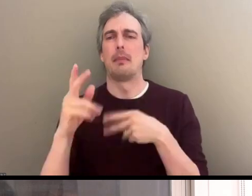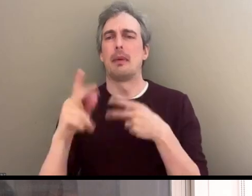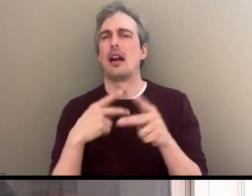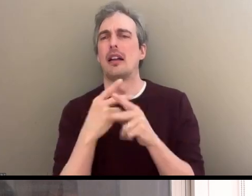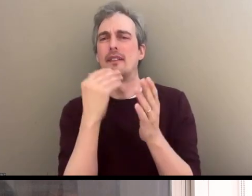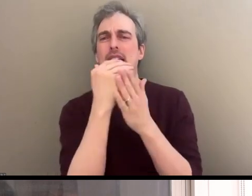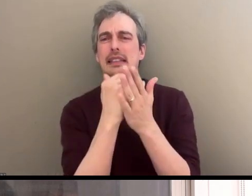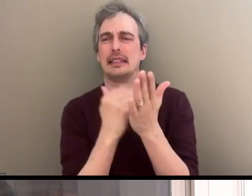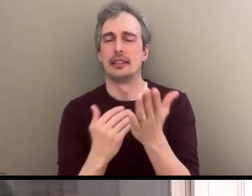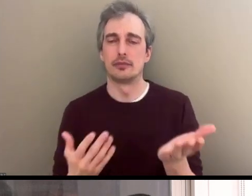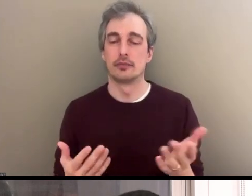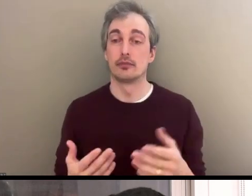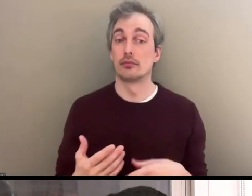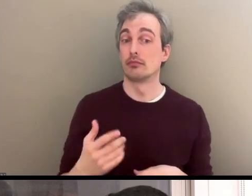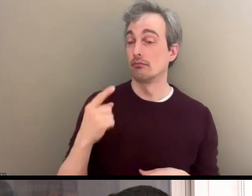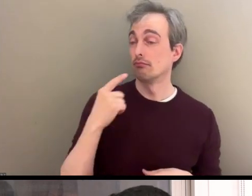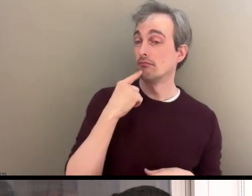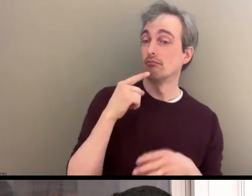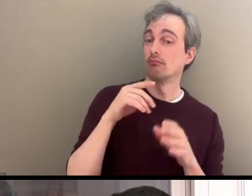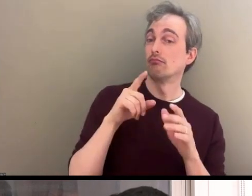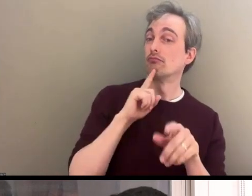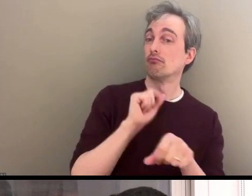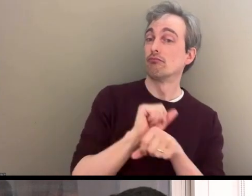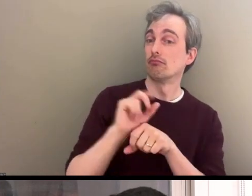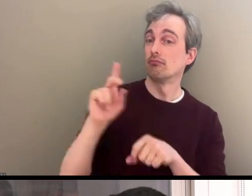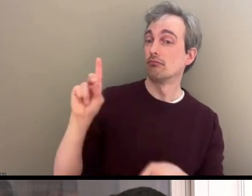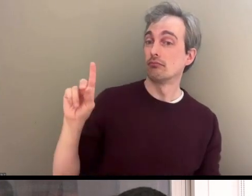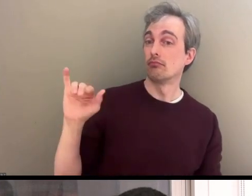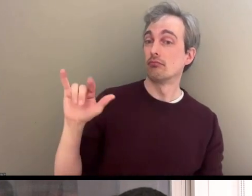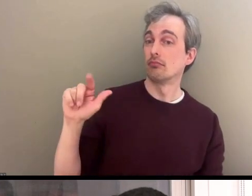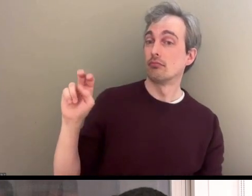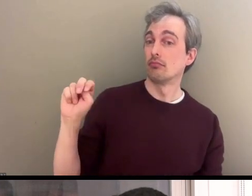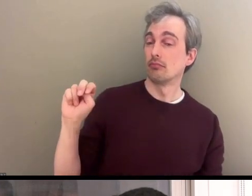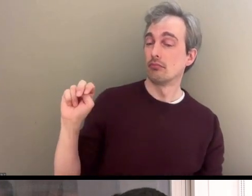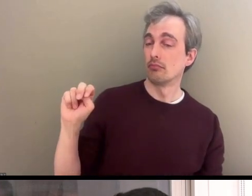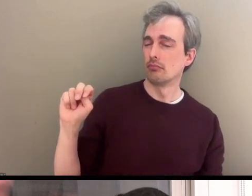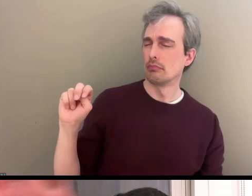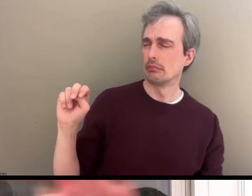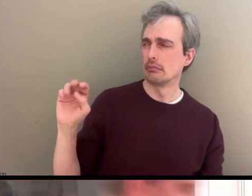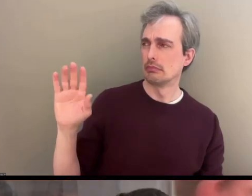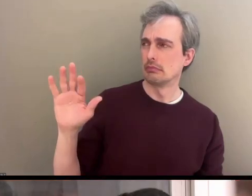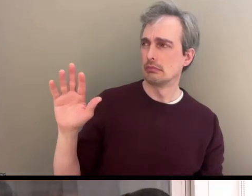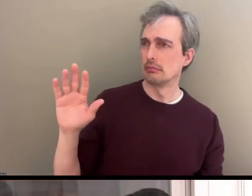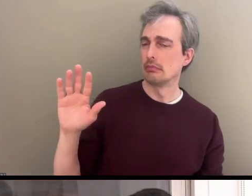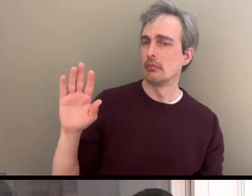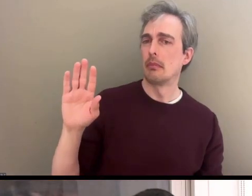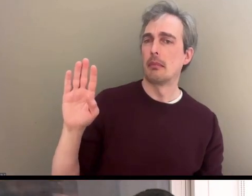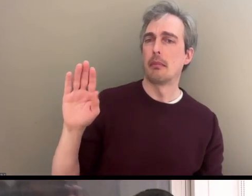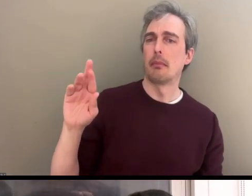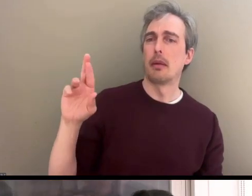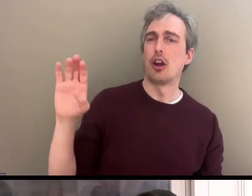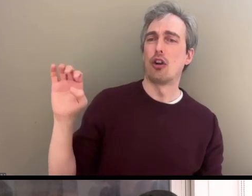I'll say actually Dylan, Dylan Barrell's book, Agile Accessibility.